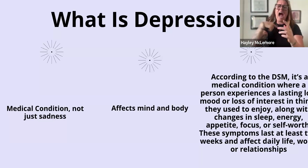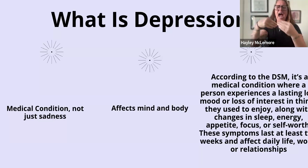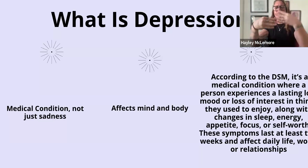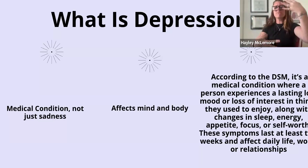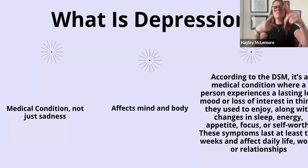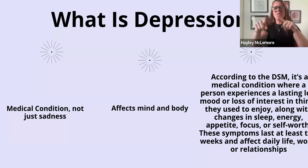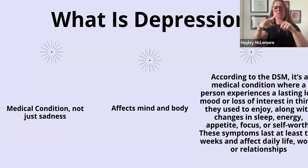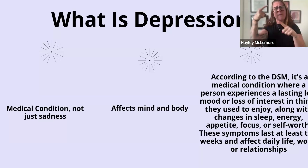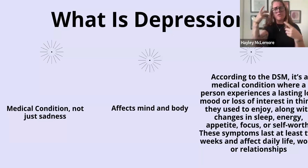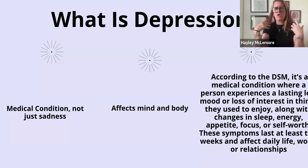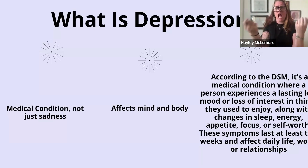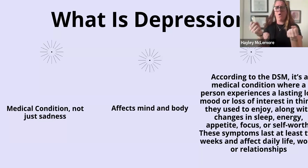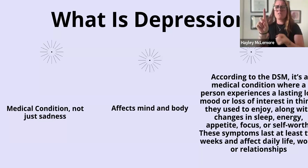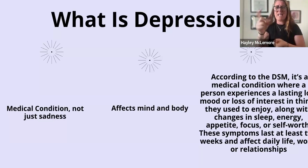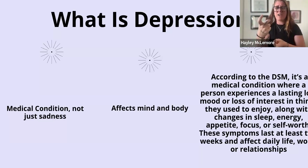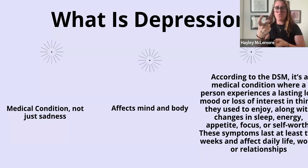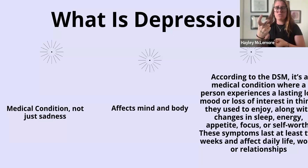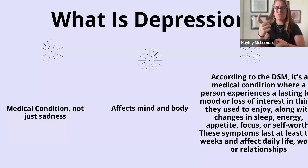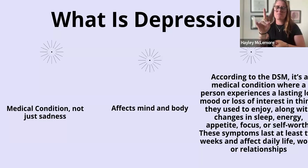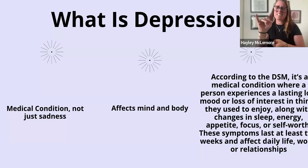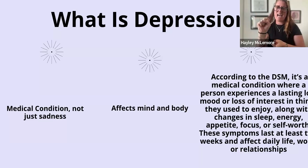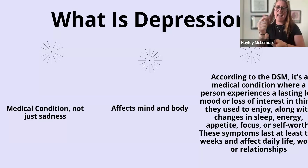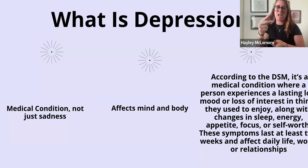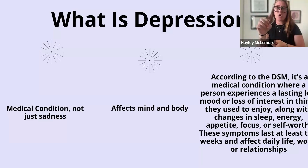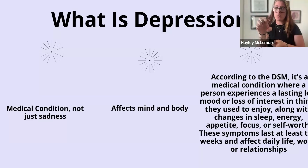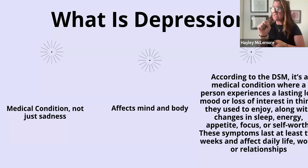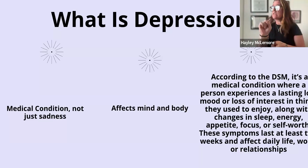The DSM, which is a diagnosis book that is used for mental health diagnoses.